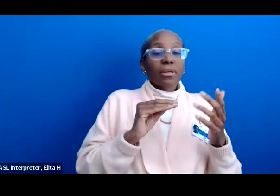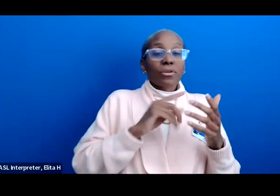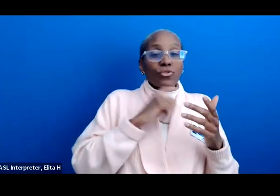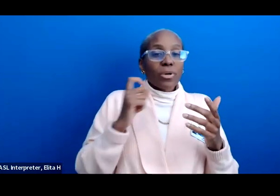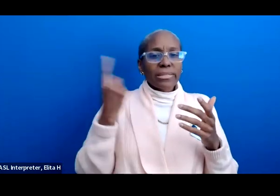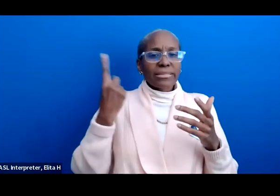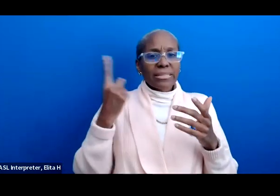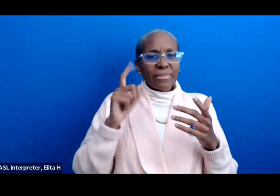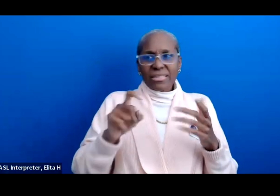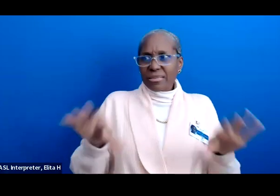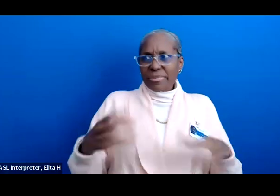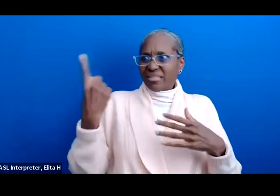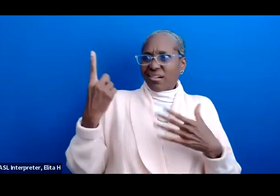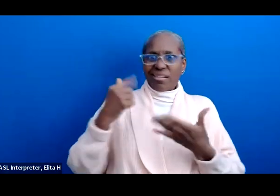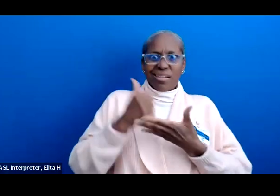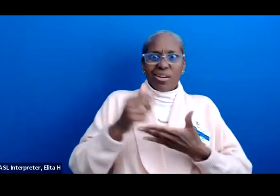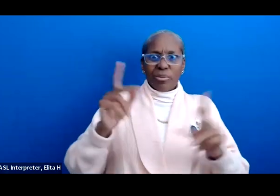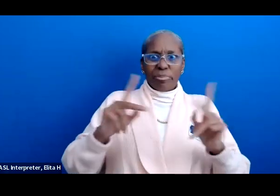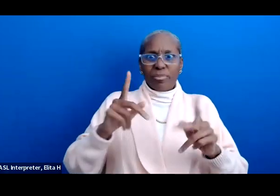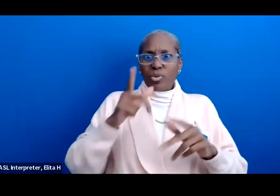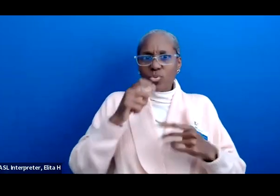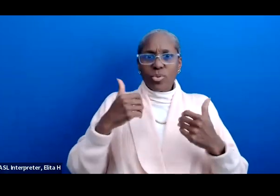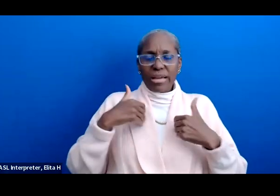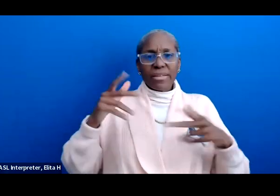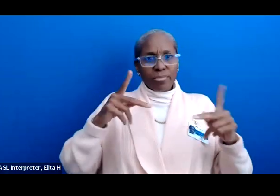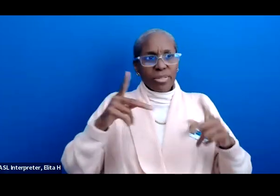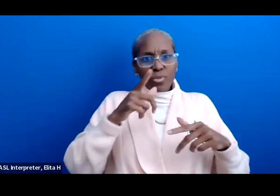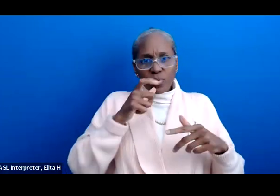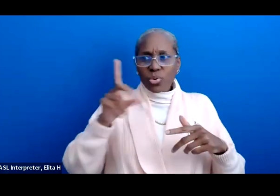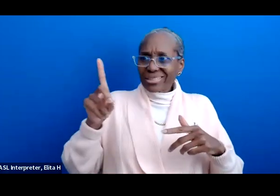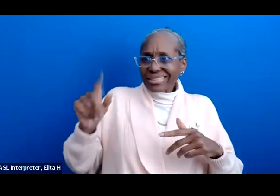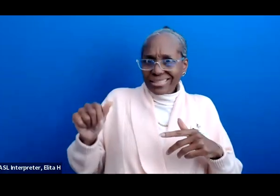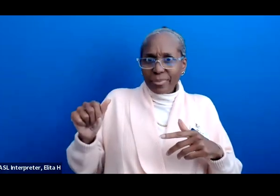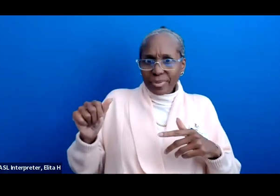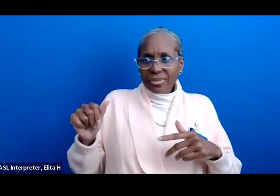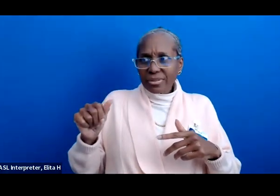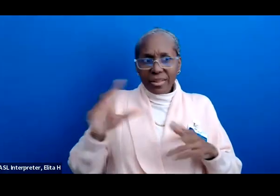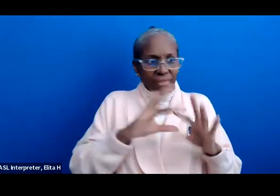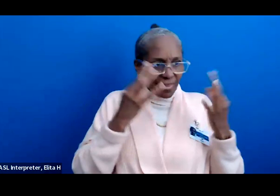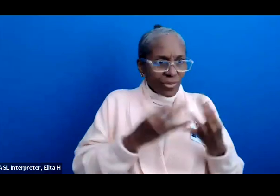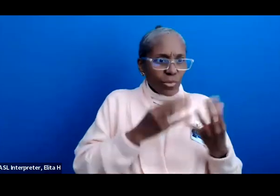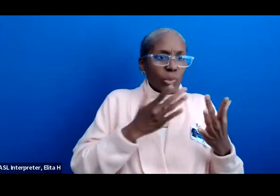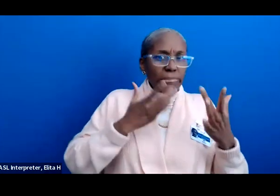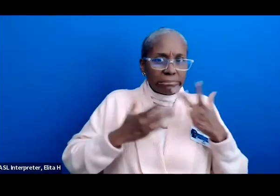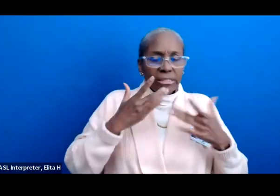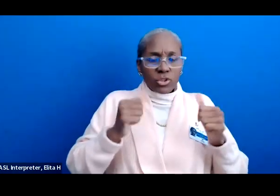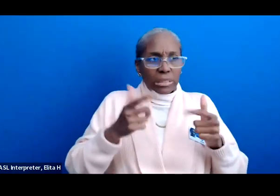Something needs to be done to help people who have people who are disabled in their families that are trying to pull all of this together.